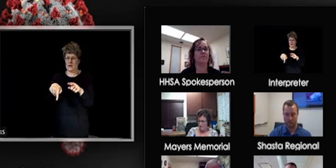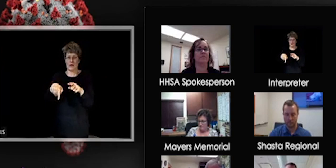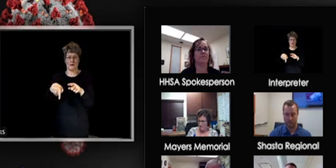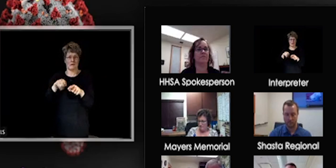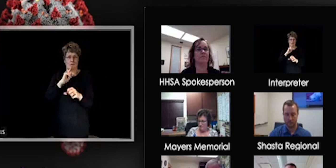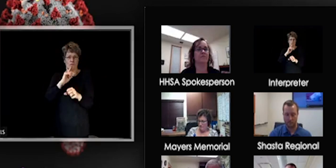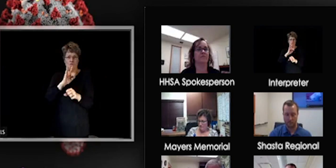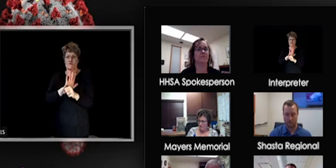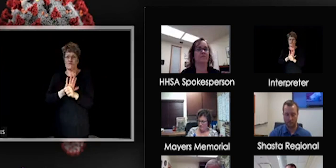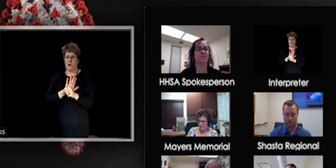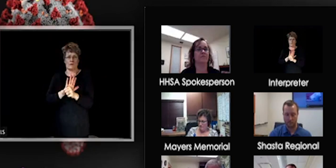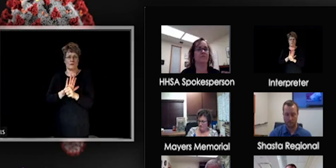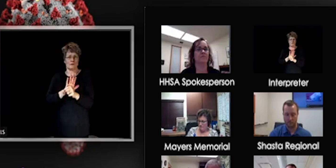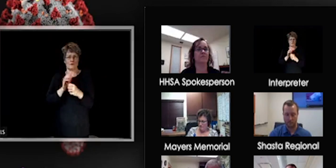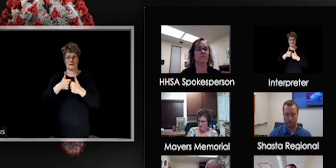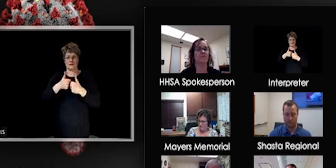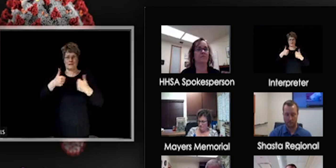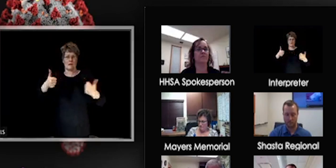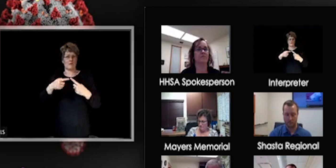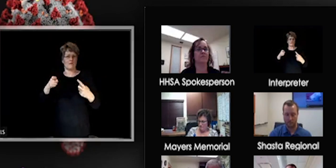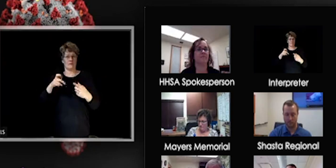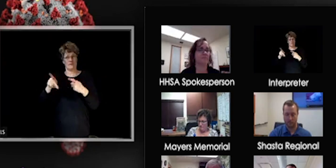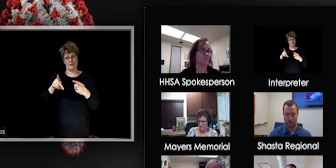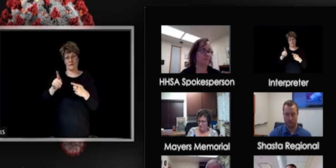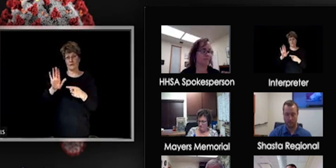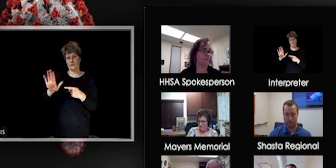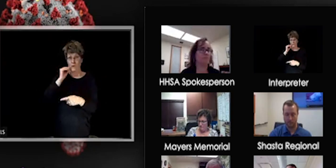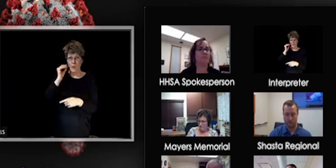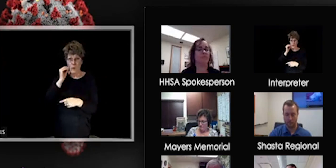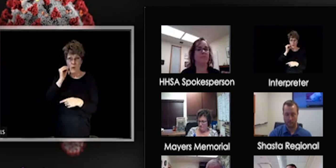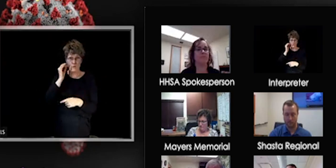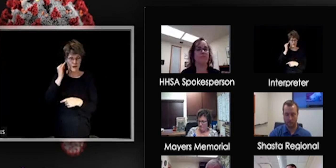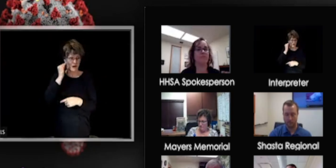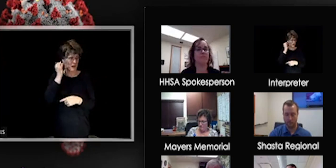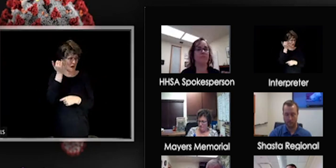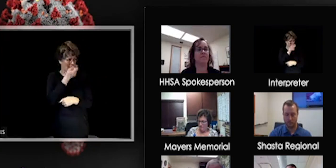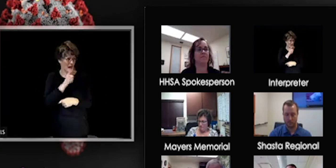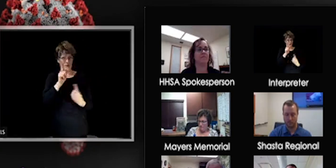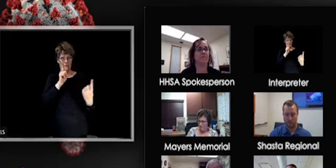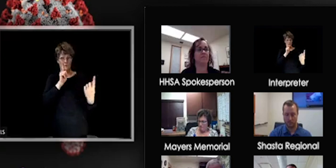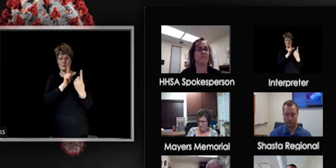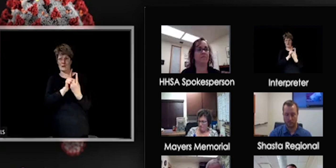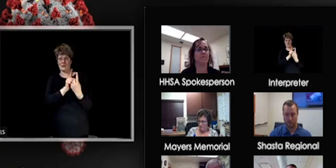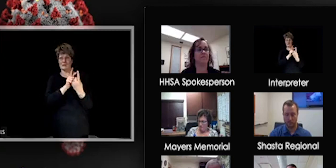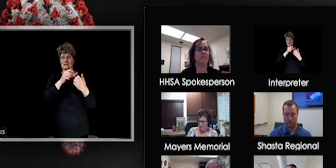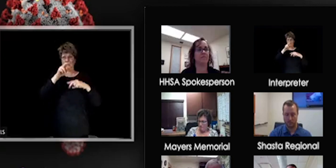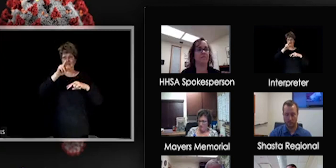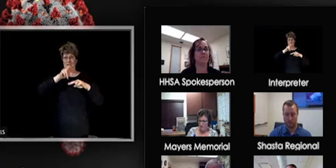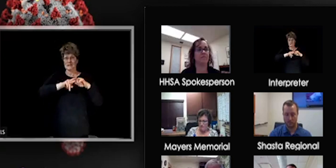household, because every single person could potentially pass it to you. So, it’s a different